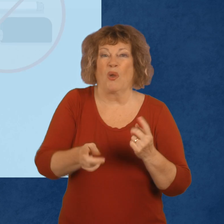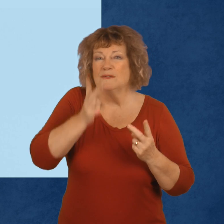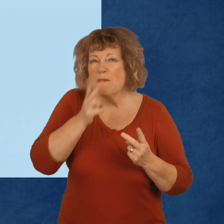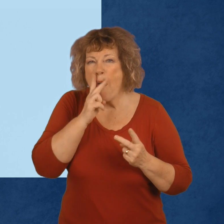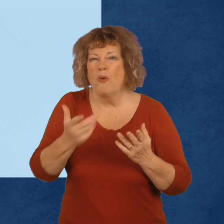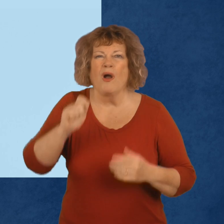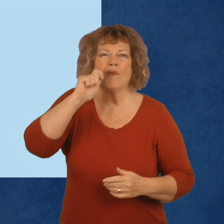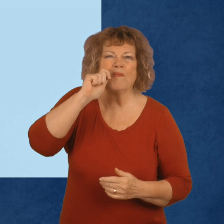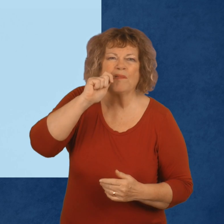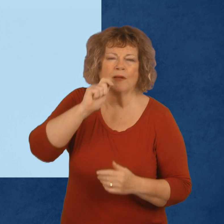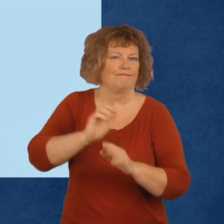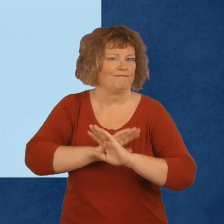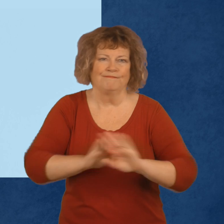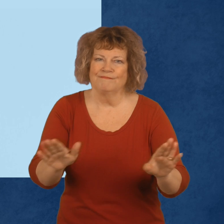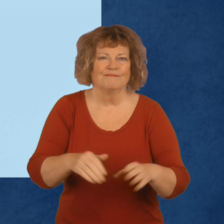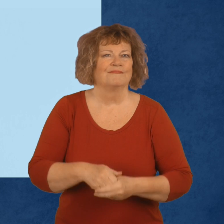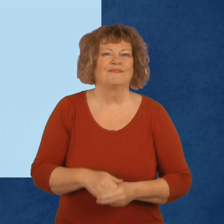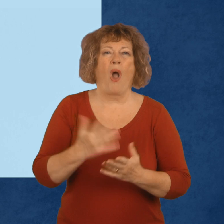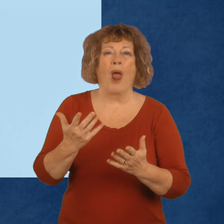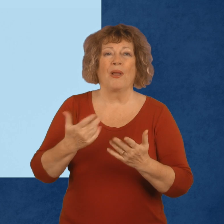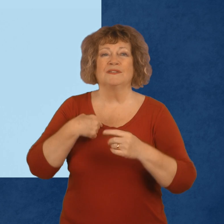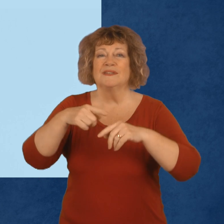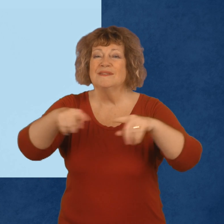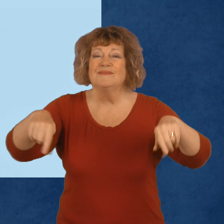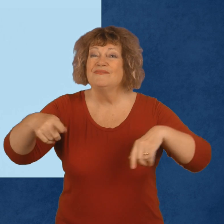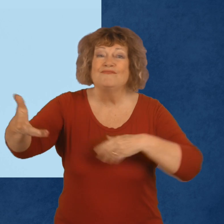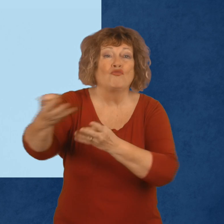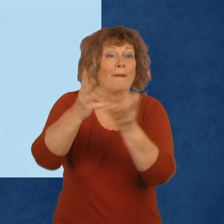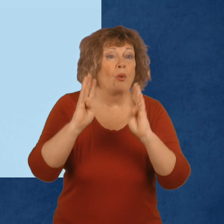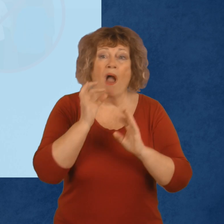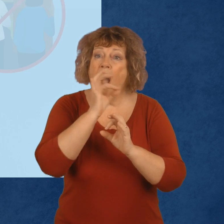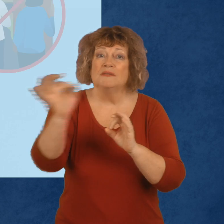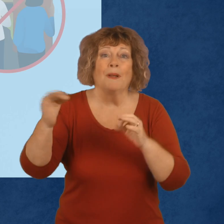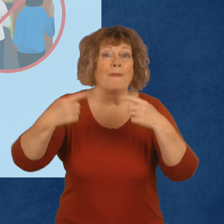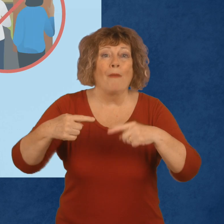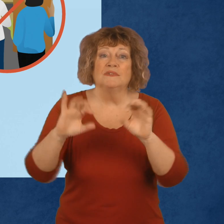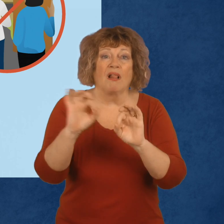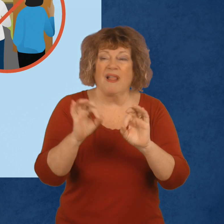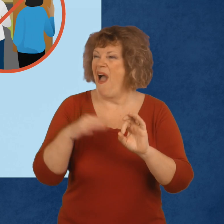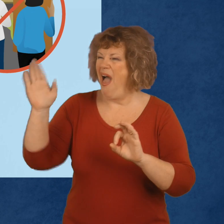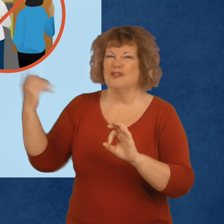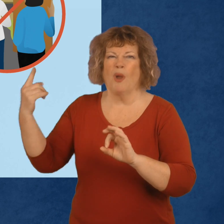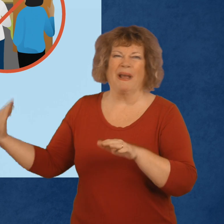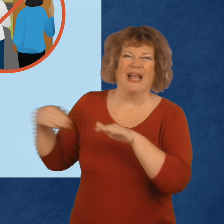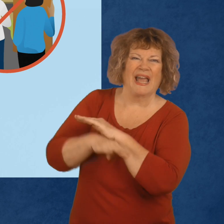bring anyone else into the room without the permission of the tribunal; answer their phone or door bell;